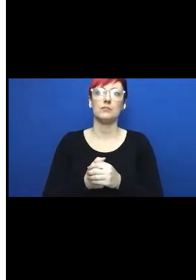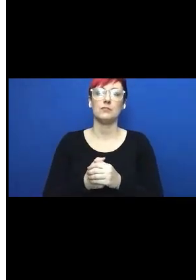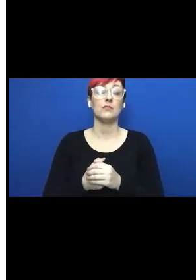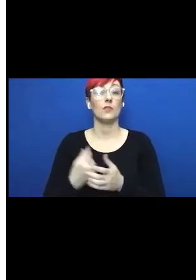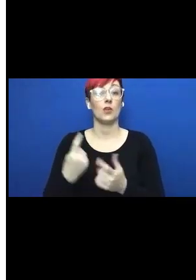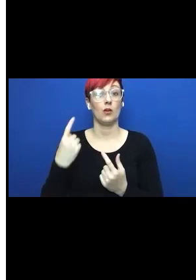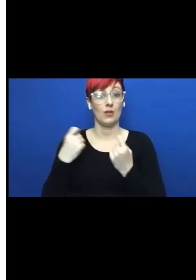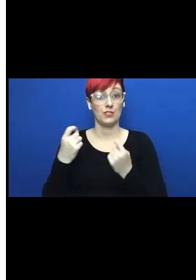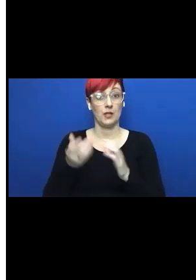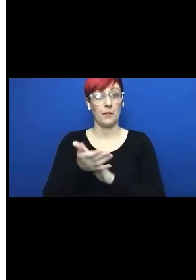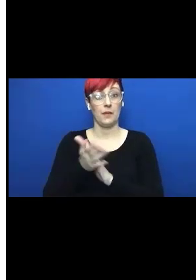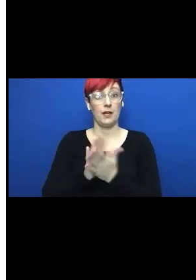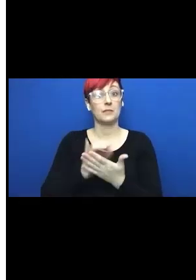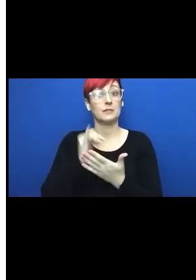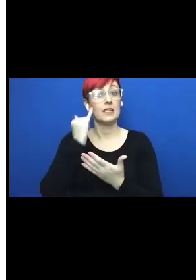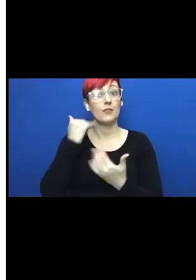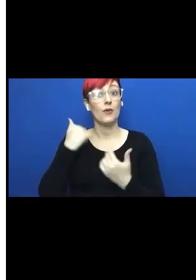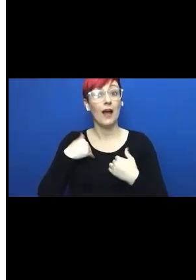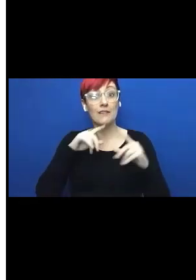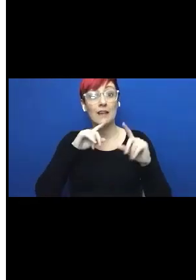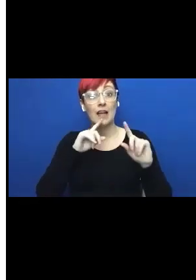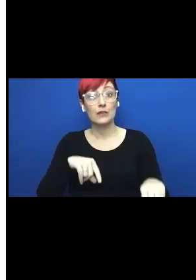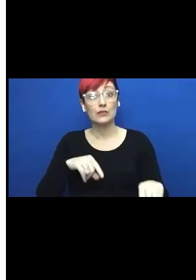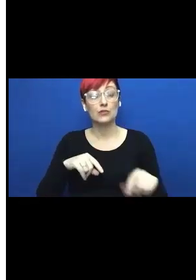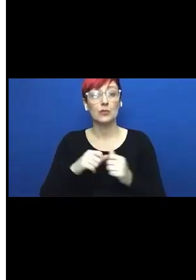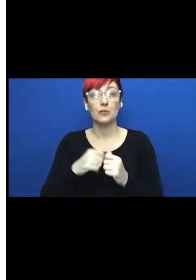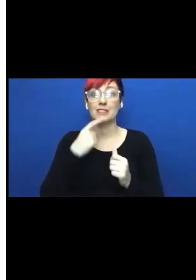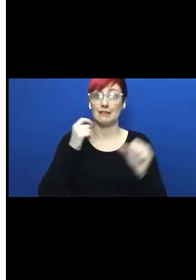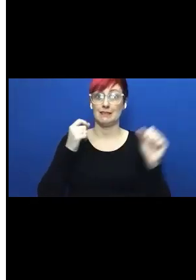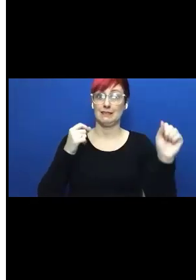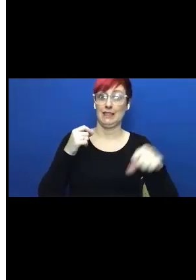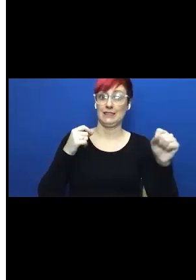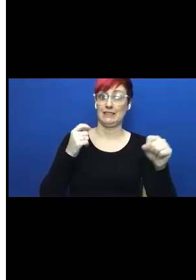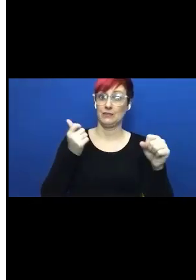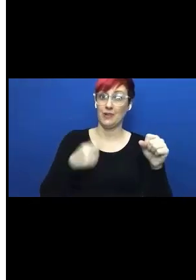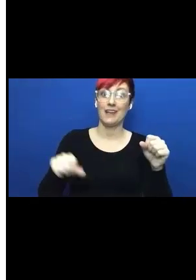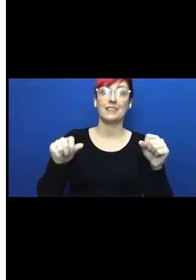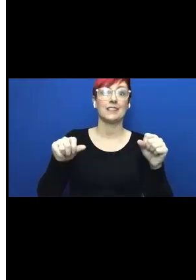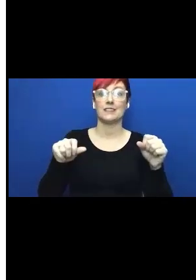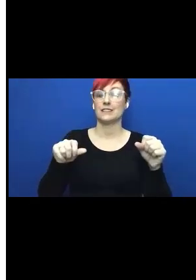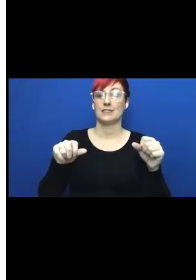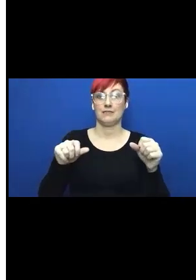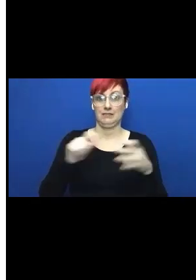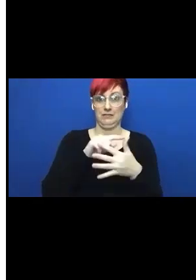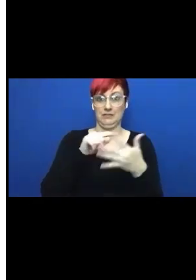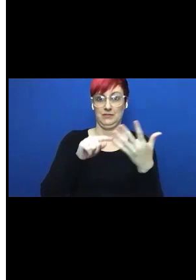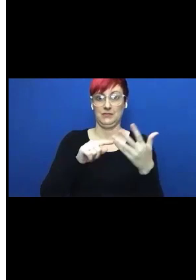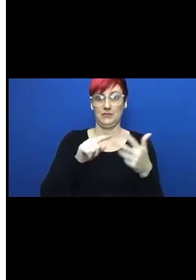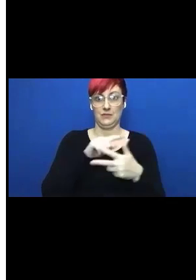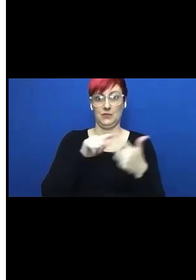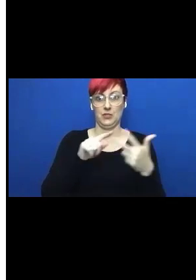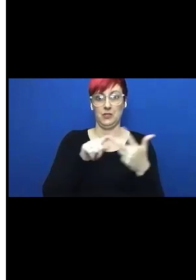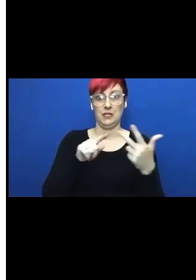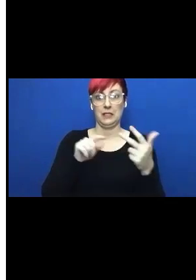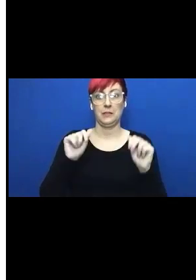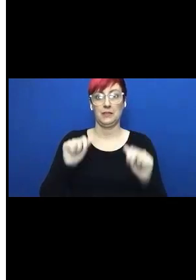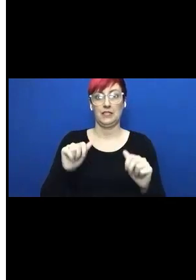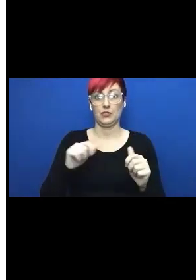if there are answers that we say "yes" to any of the three potential considerations